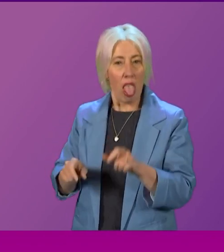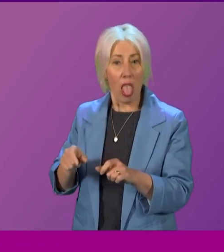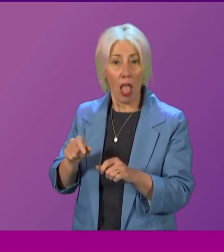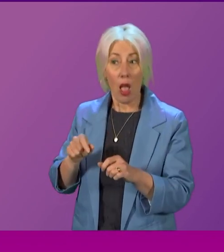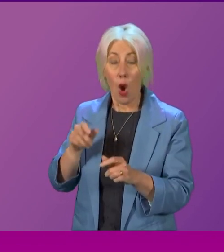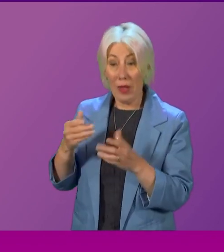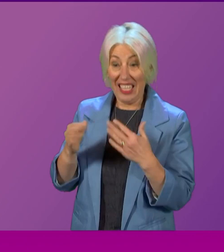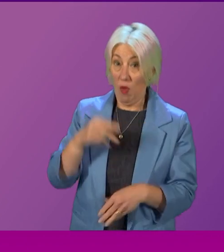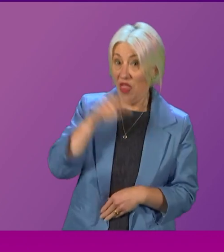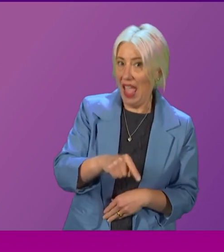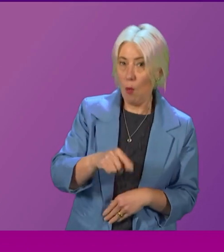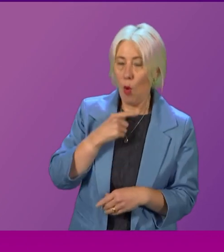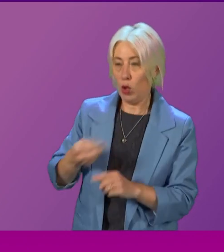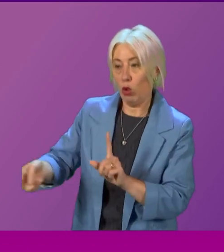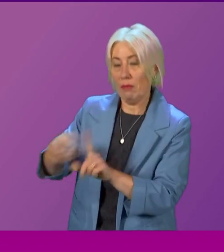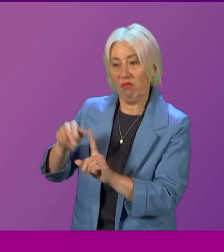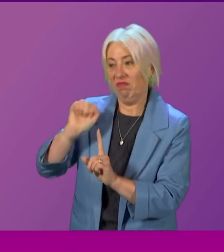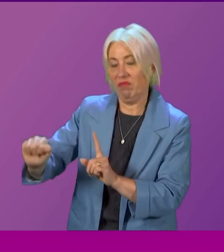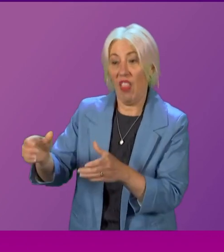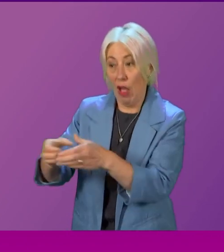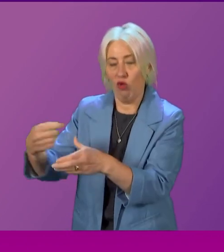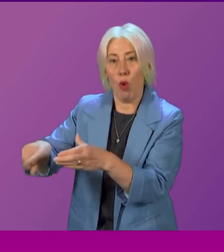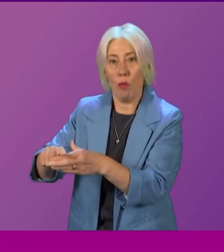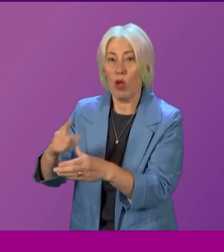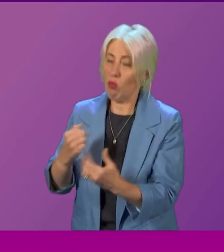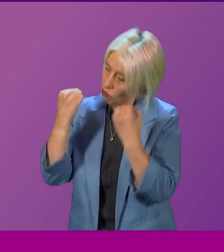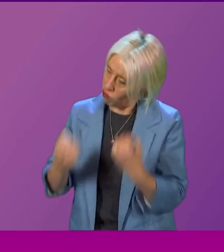the entire group. I believe that very strongly.